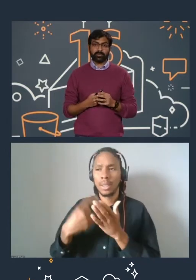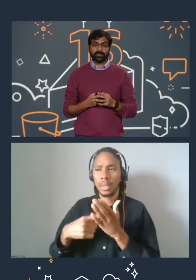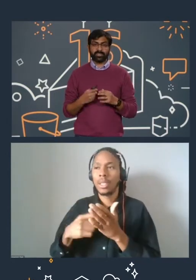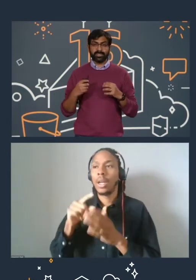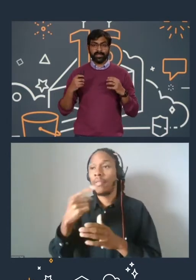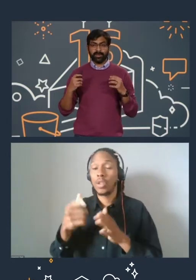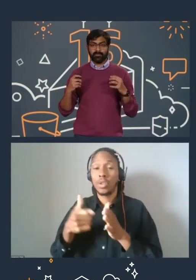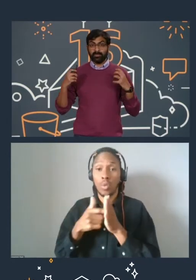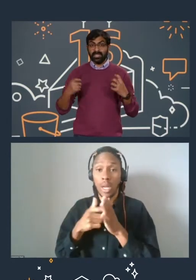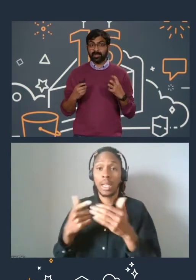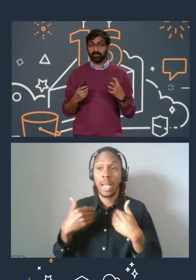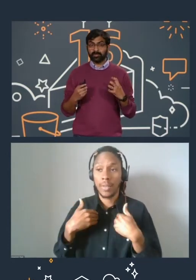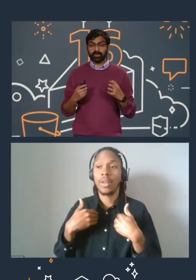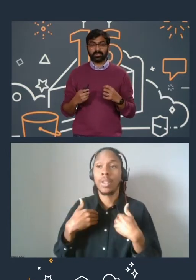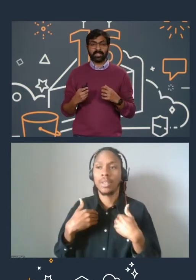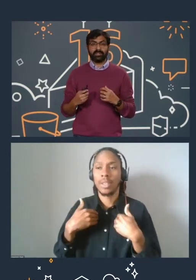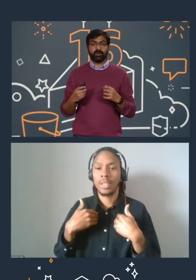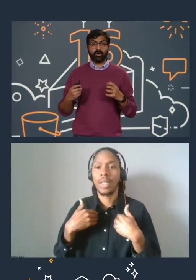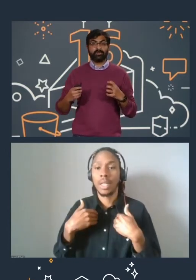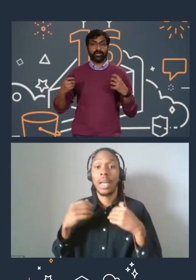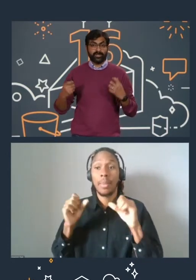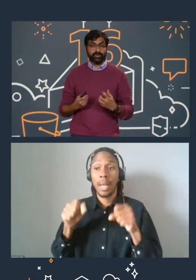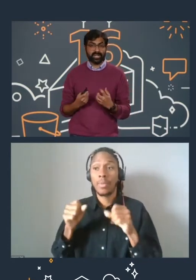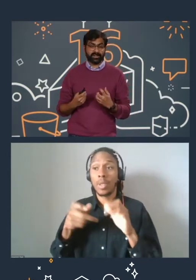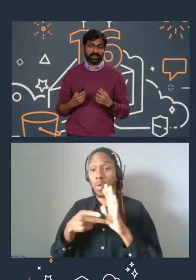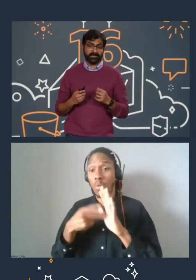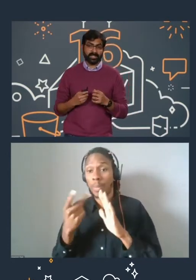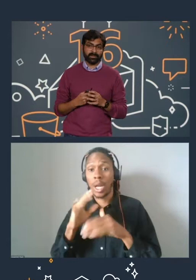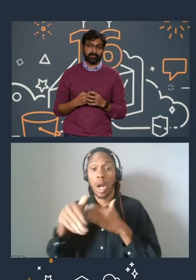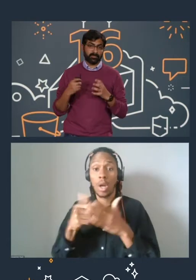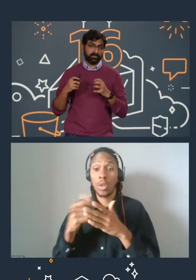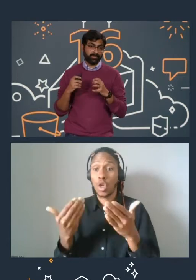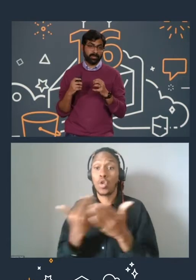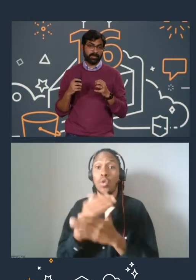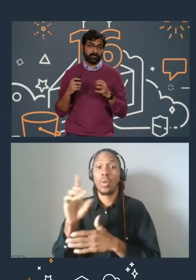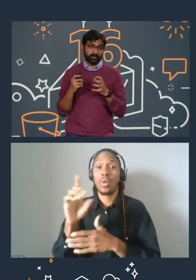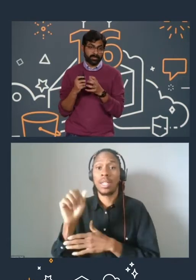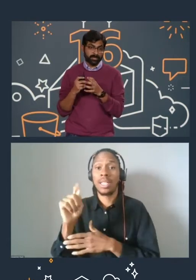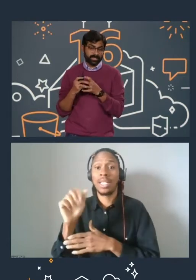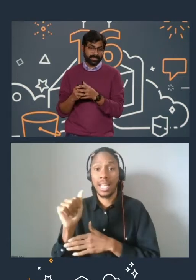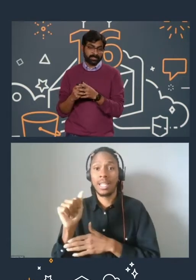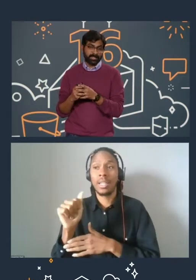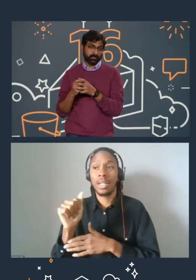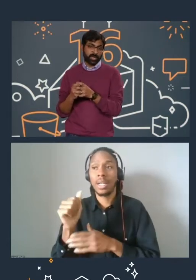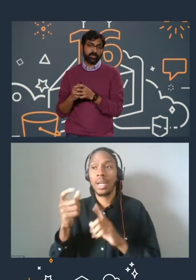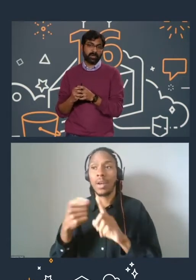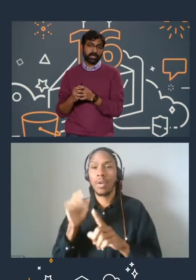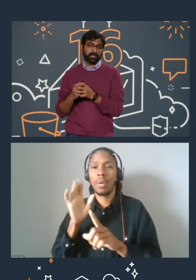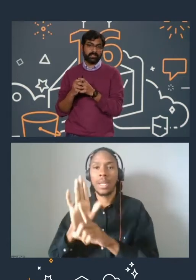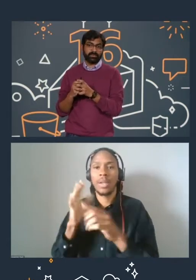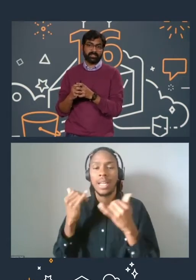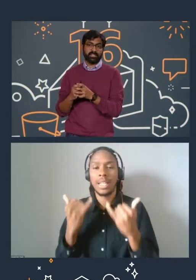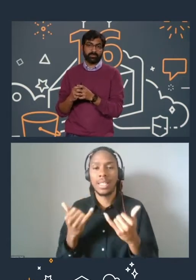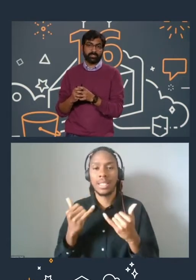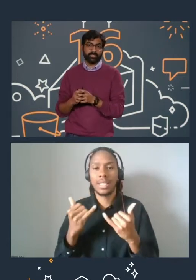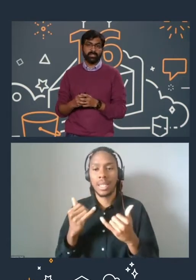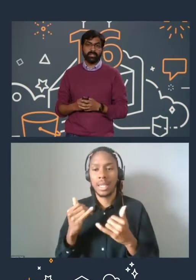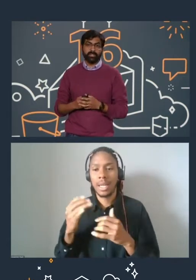which was being able to replicate all their new data from their existing primary bucket in the US east region